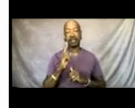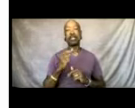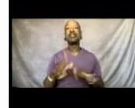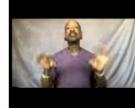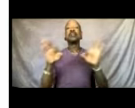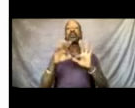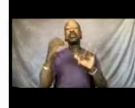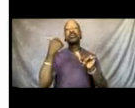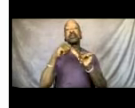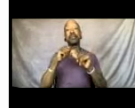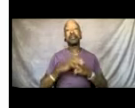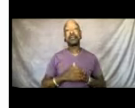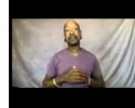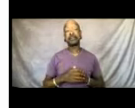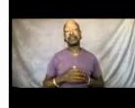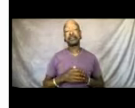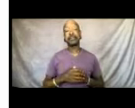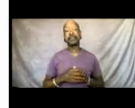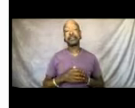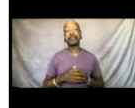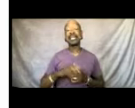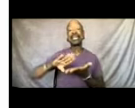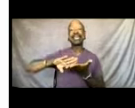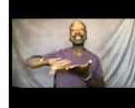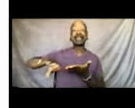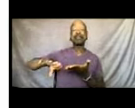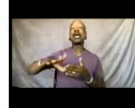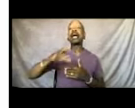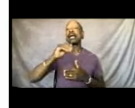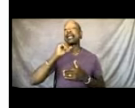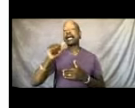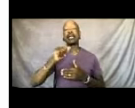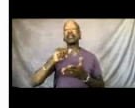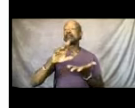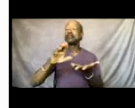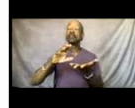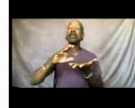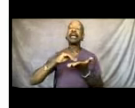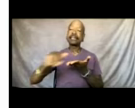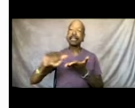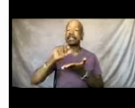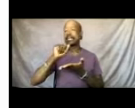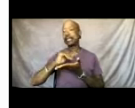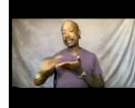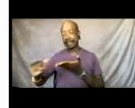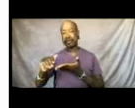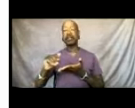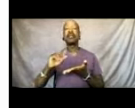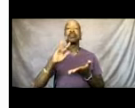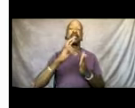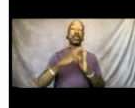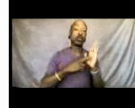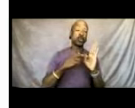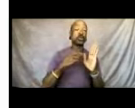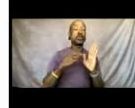remain on Medi-Cal. So that is, you know, again one of the big changes. So it is just important to remember that